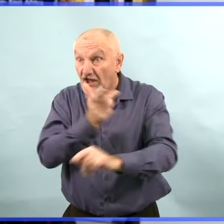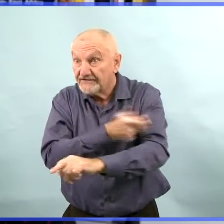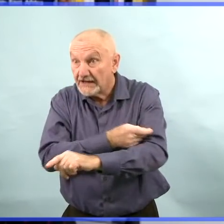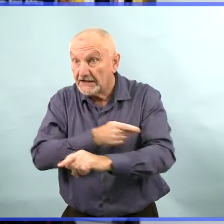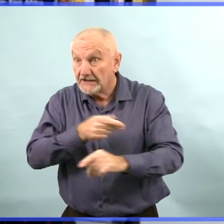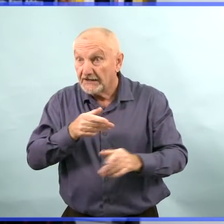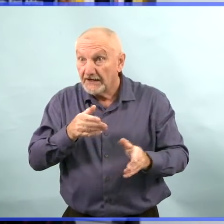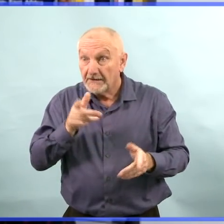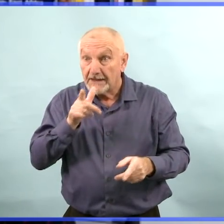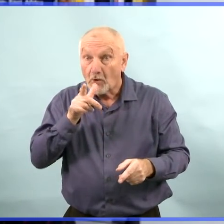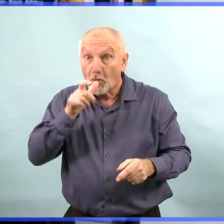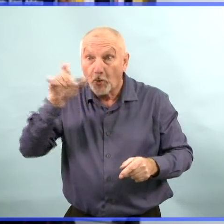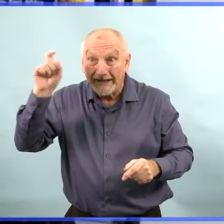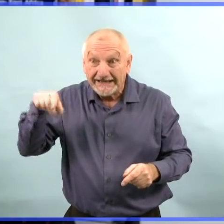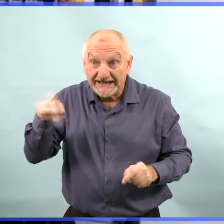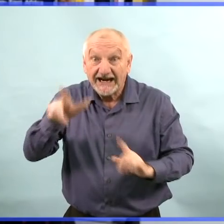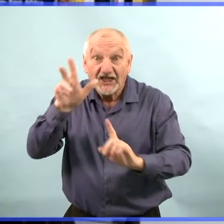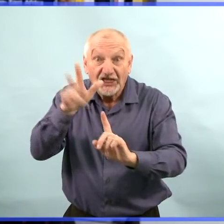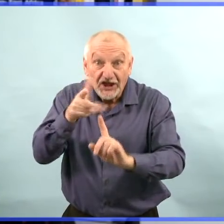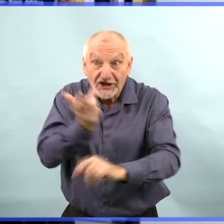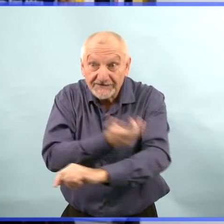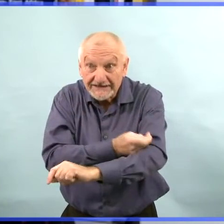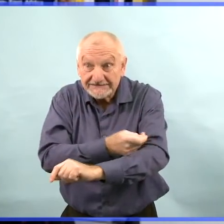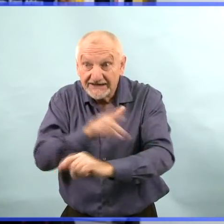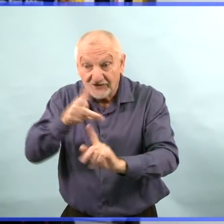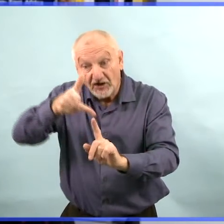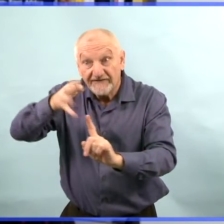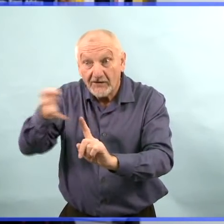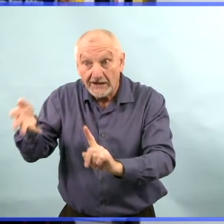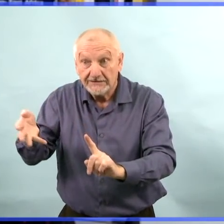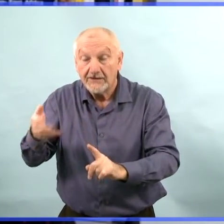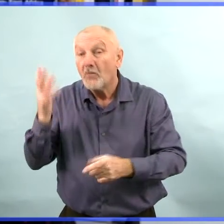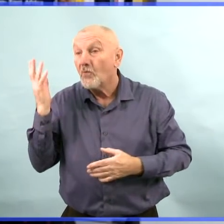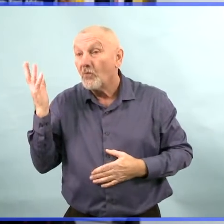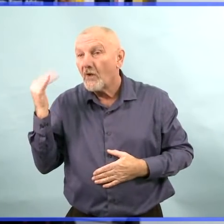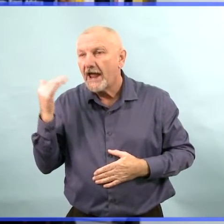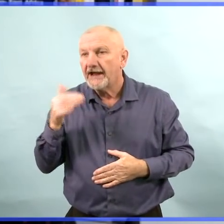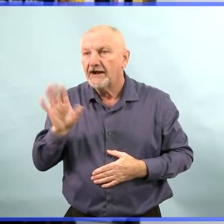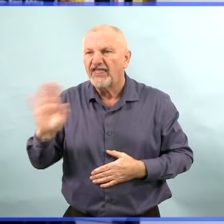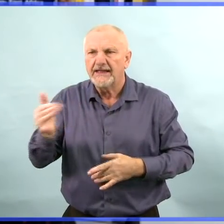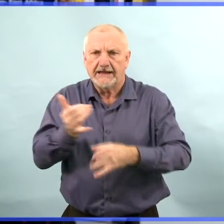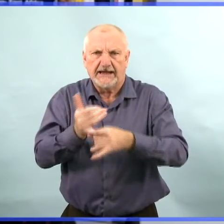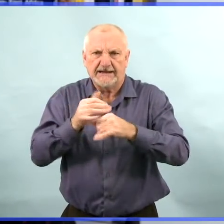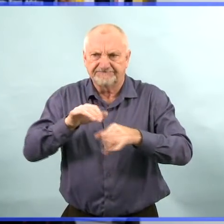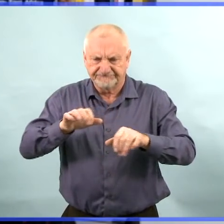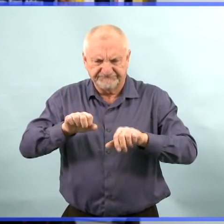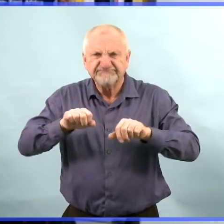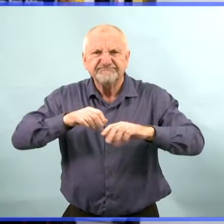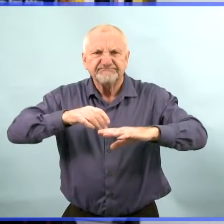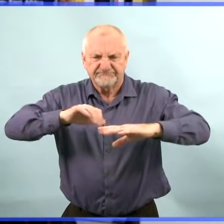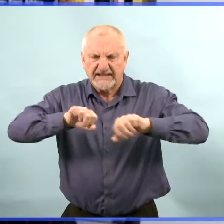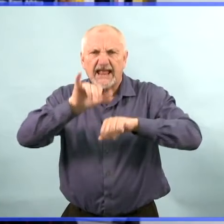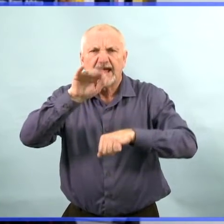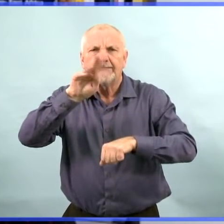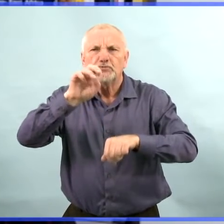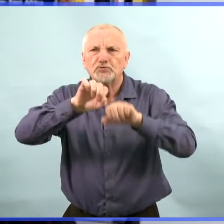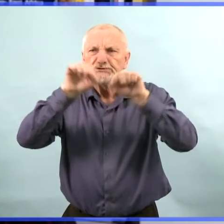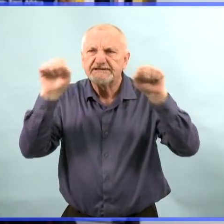for people who received non-health canada approved vaccines as an example so if you are over the age